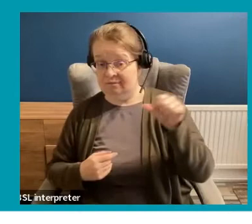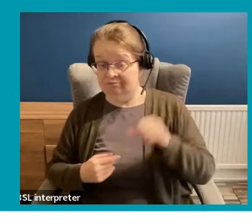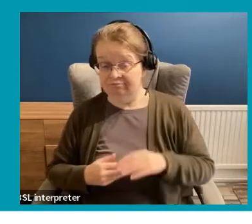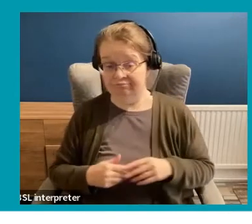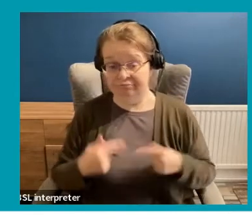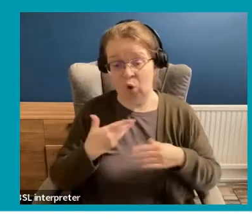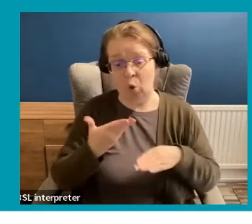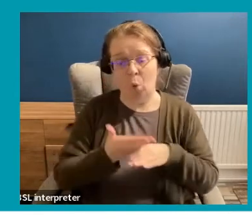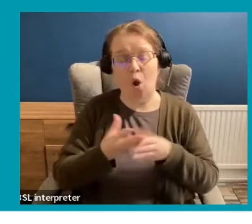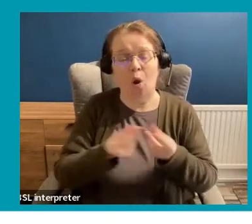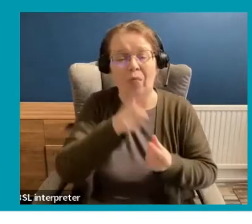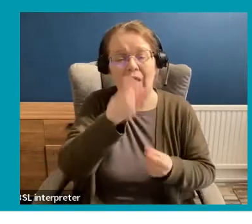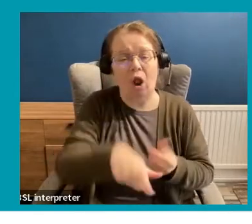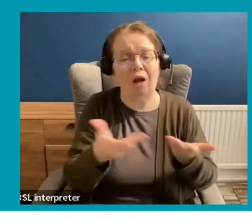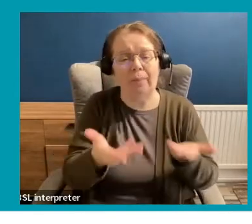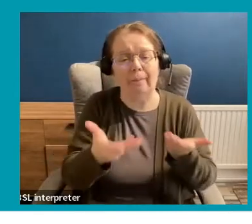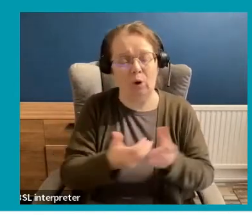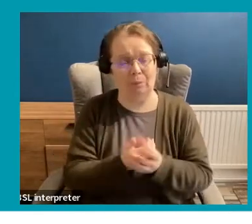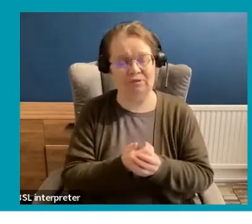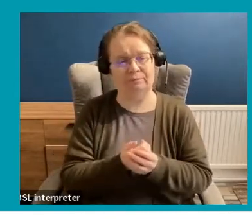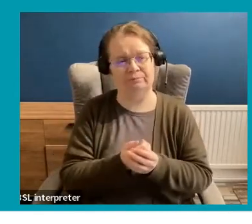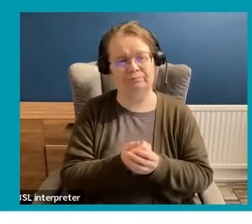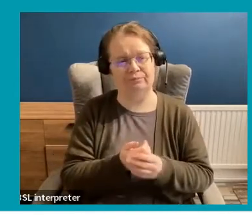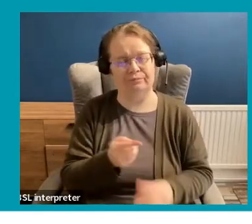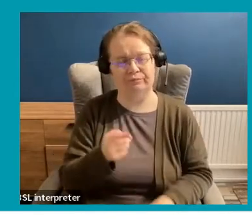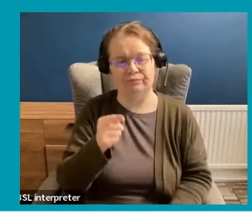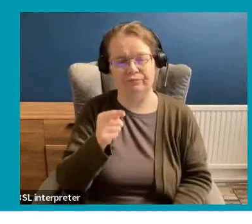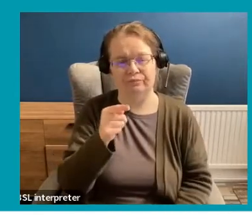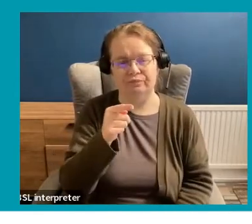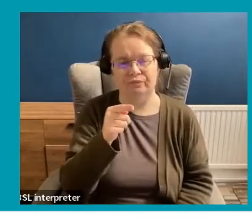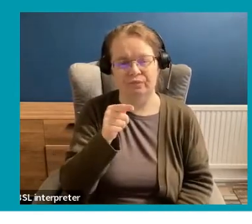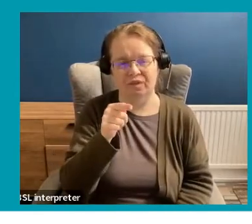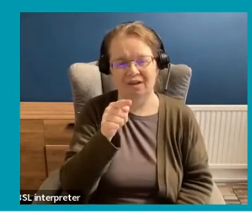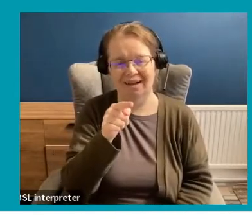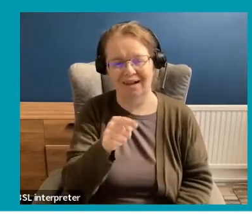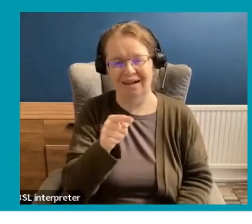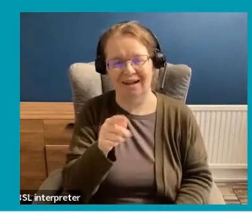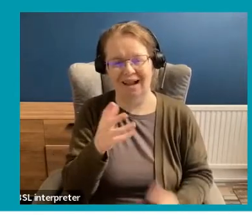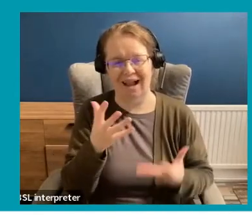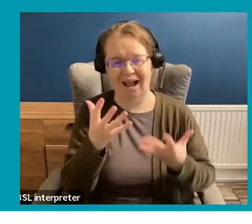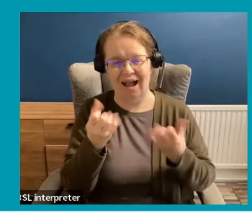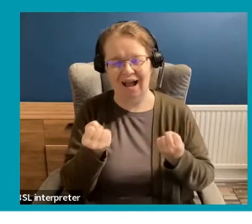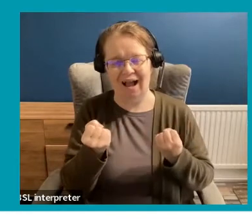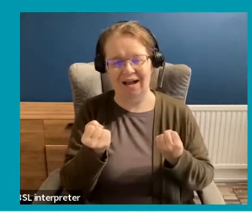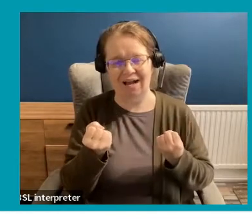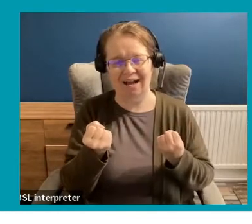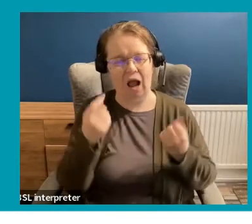the client and they have this their chief executive has this great philosophy or approach.